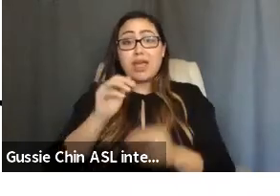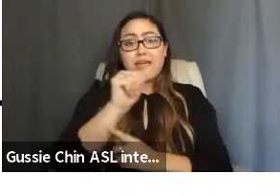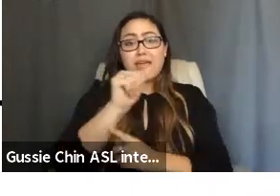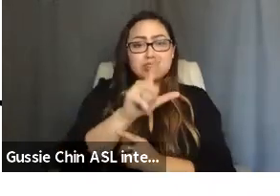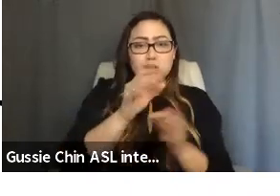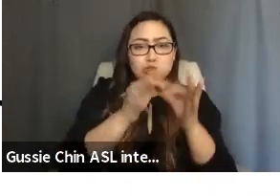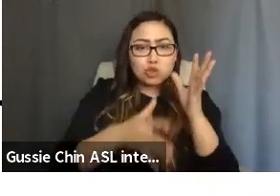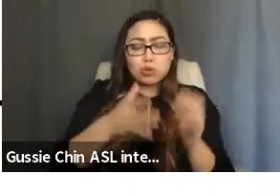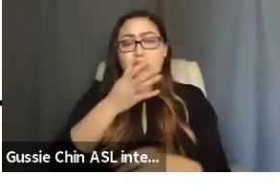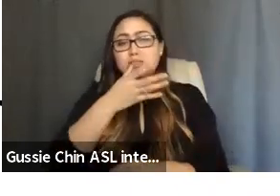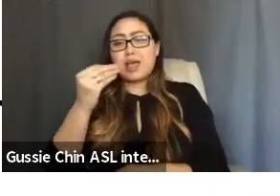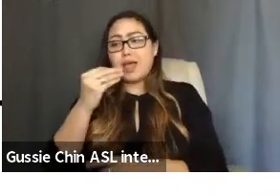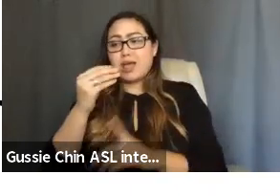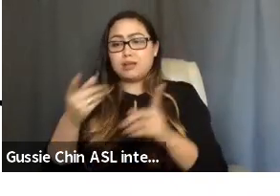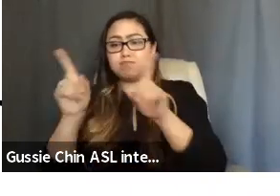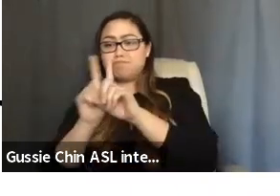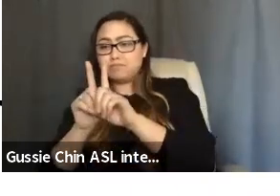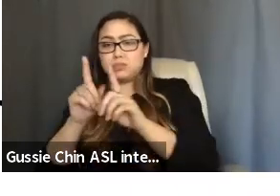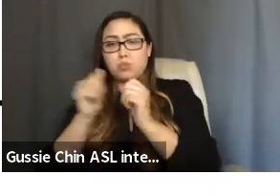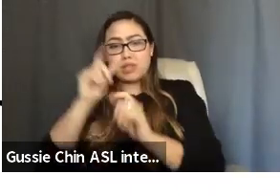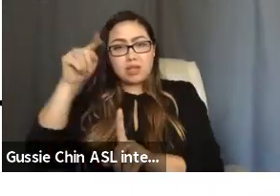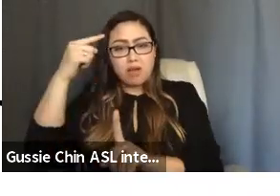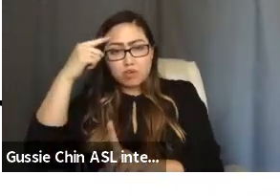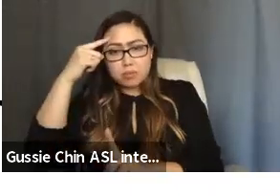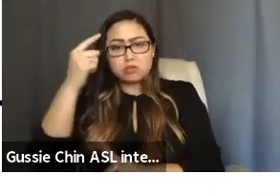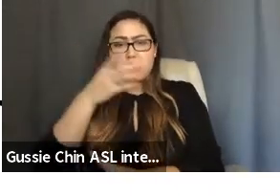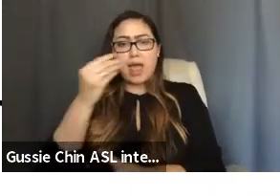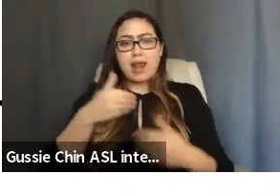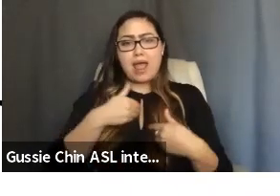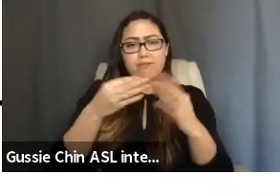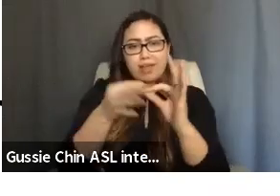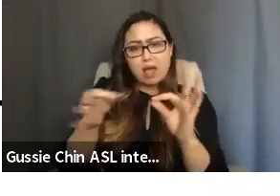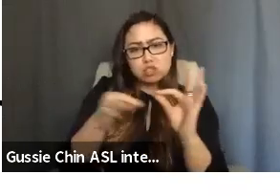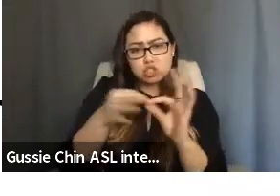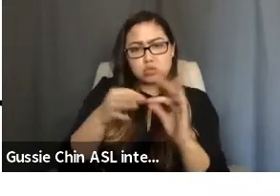disseminating information. And captioning is happening. You know, that was a hit and miss. Now